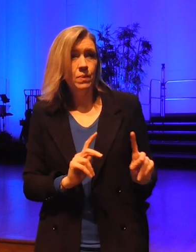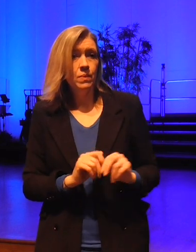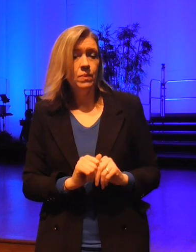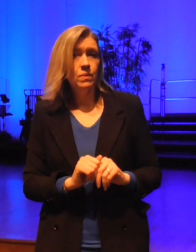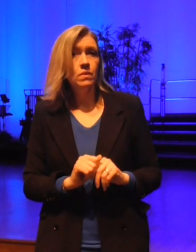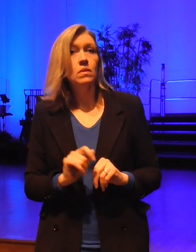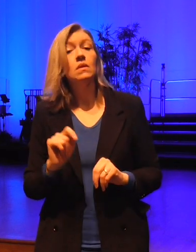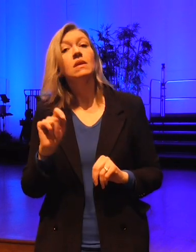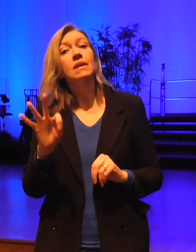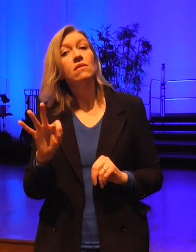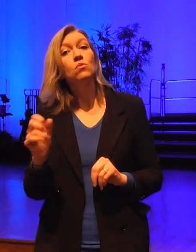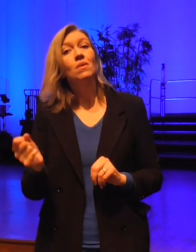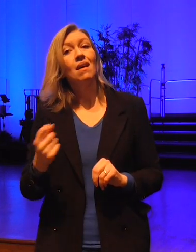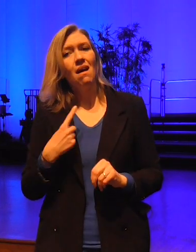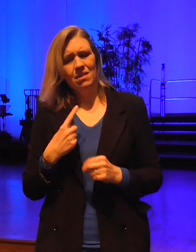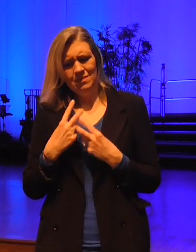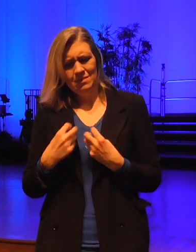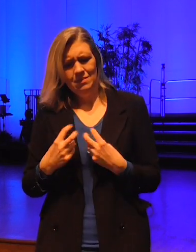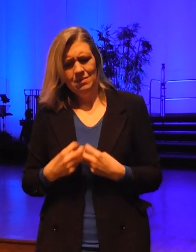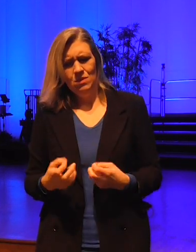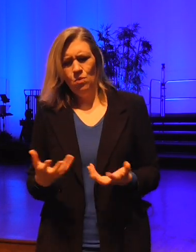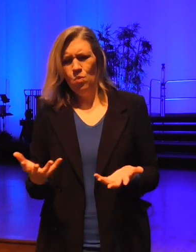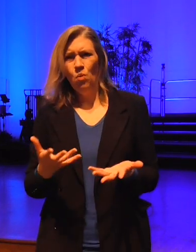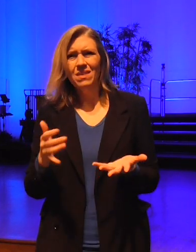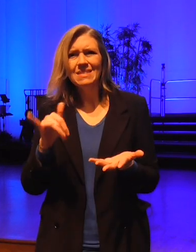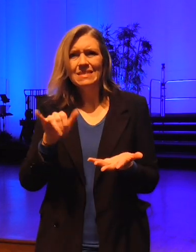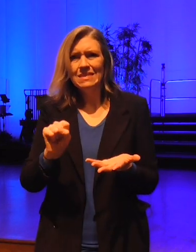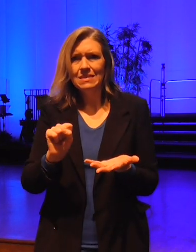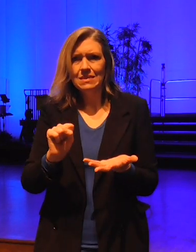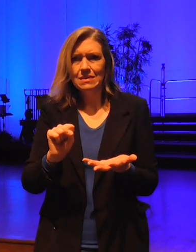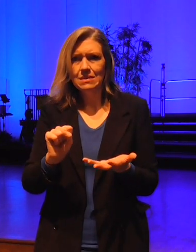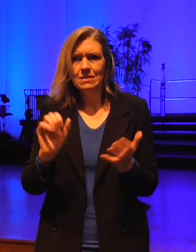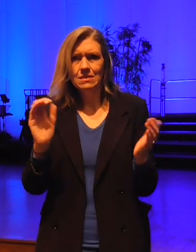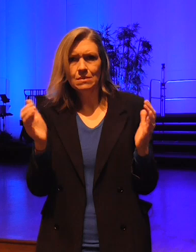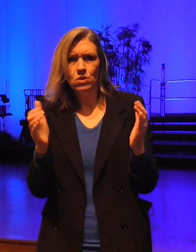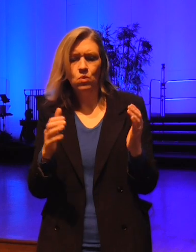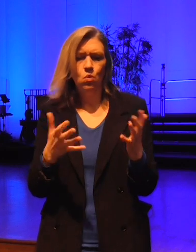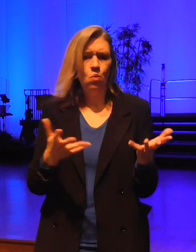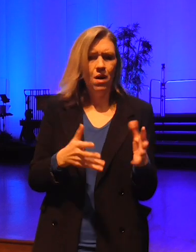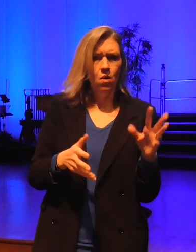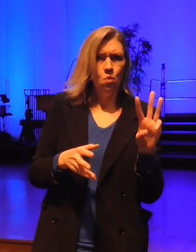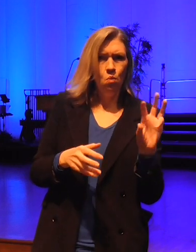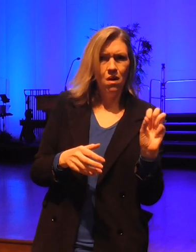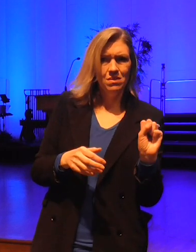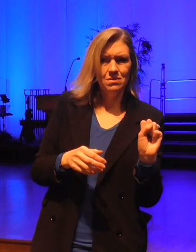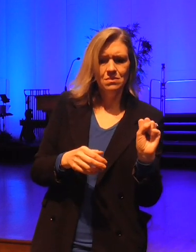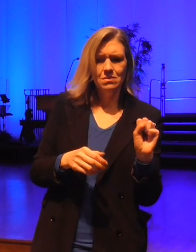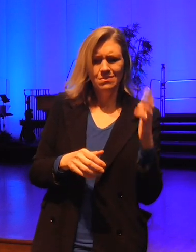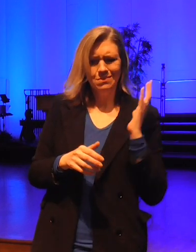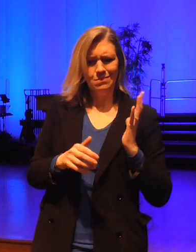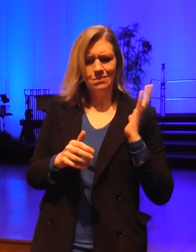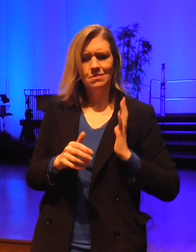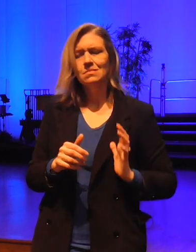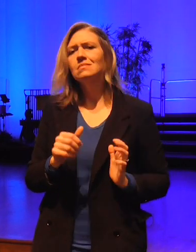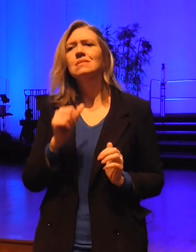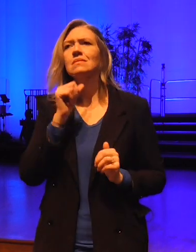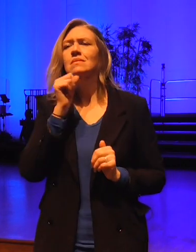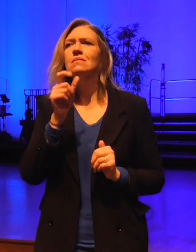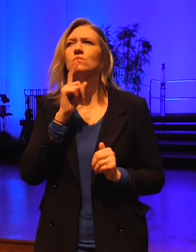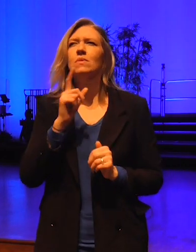ourselves this question what is what was I don't think it's necessarily the past it's what we think